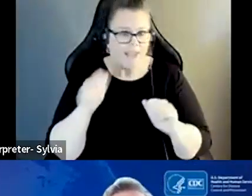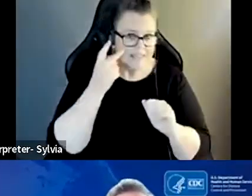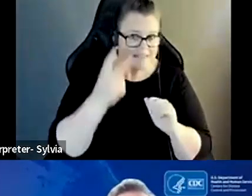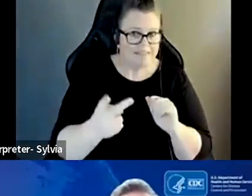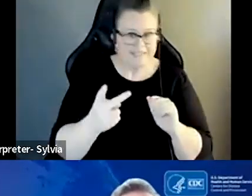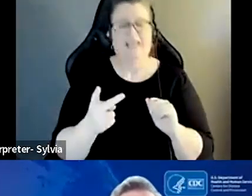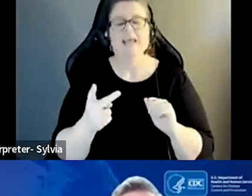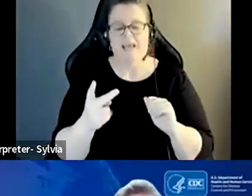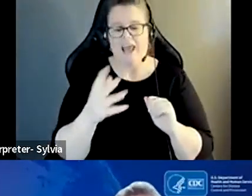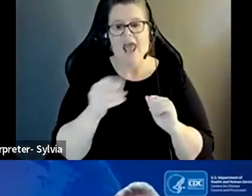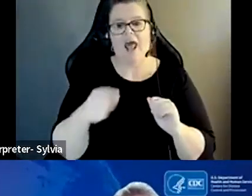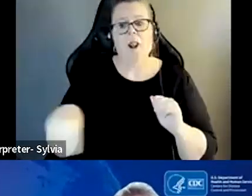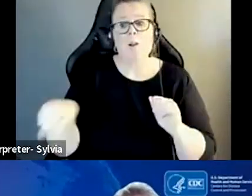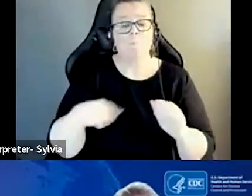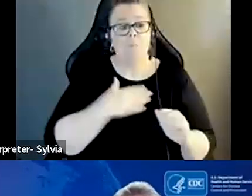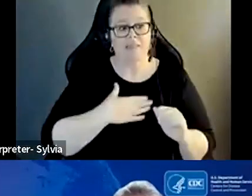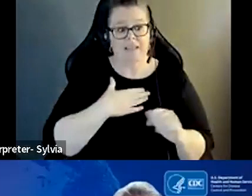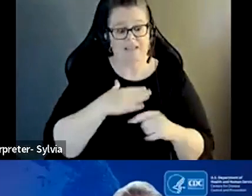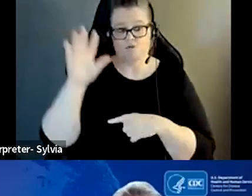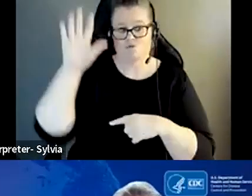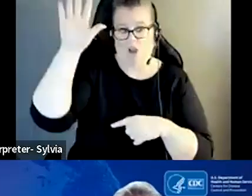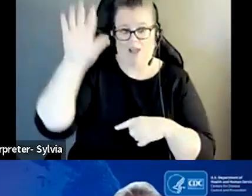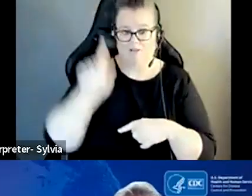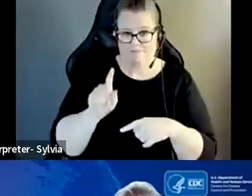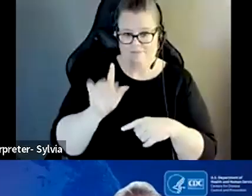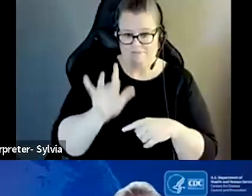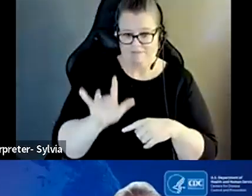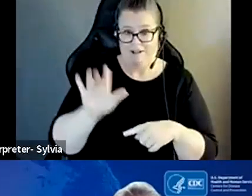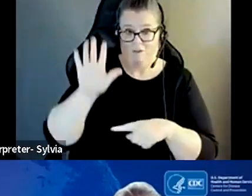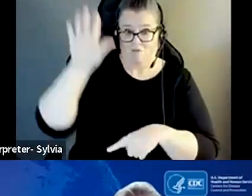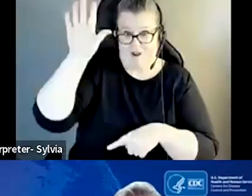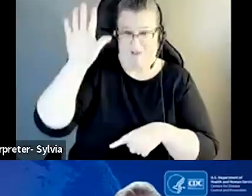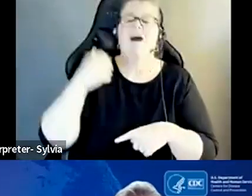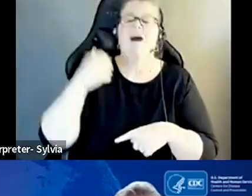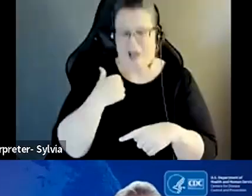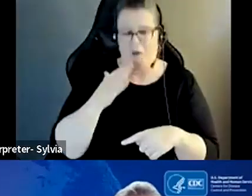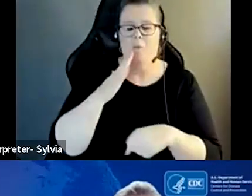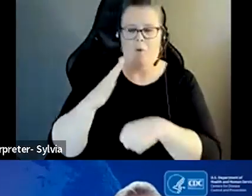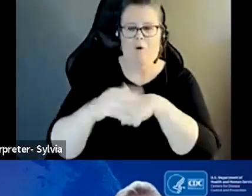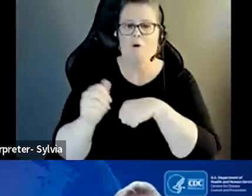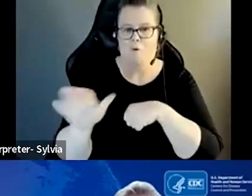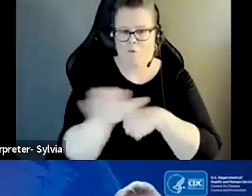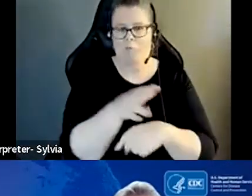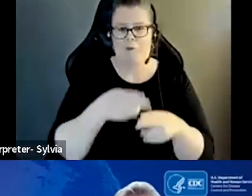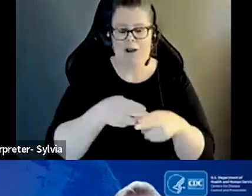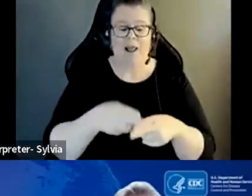to know that you want to make a comment and then I can call on you. So we have a lot of important stuff on our agenda today,